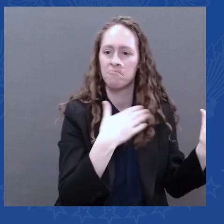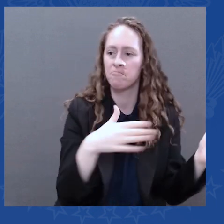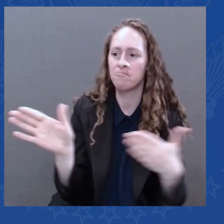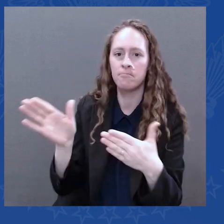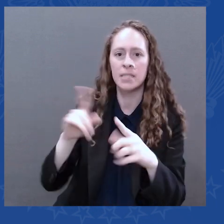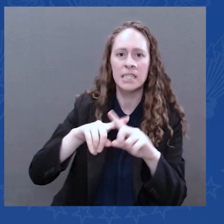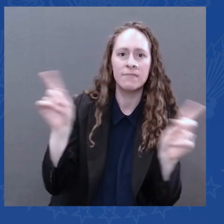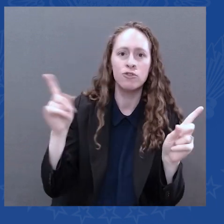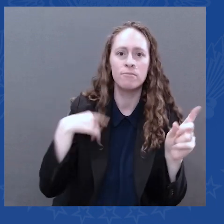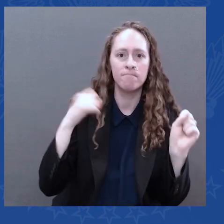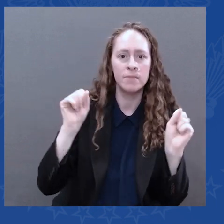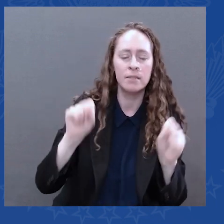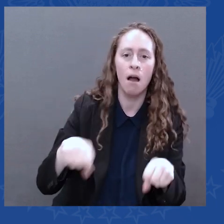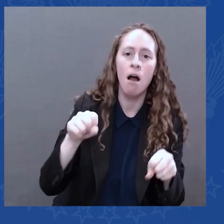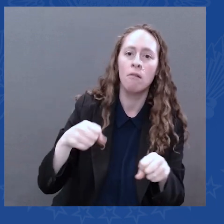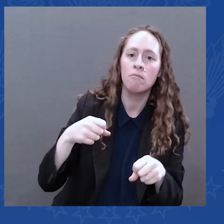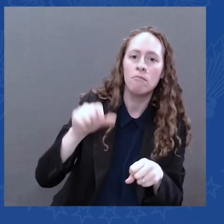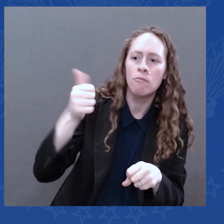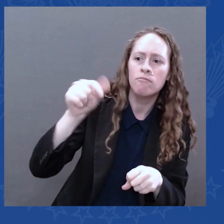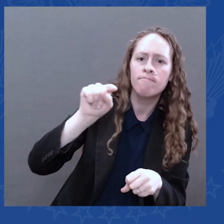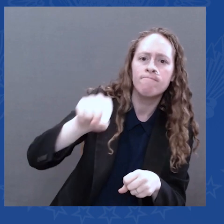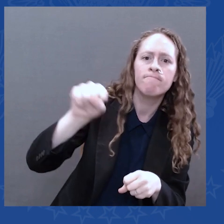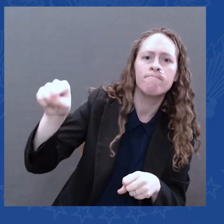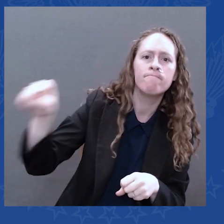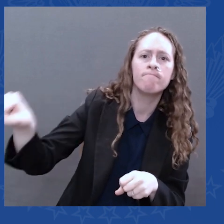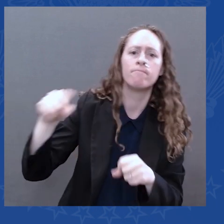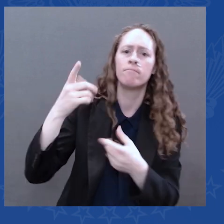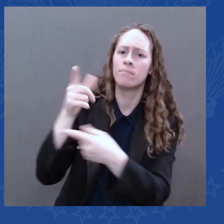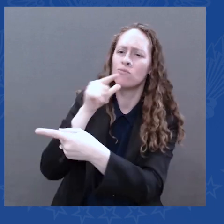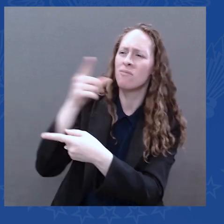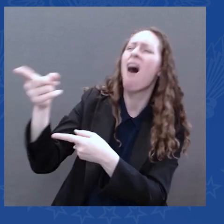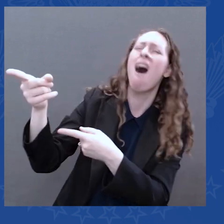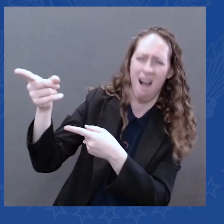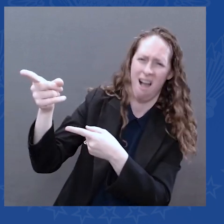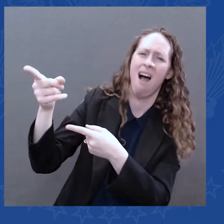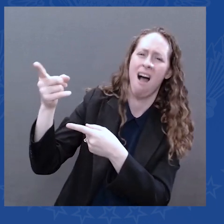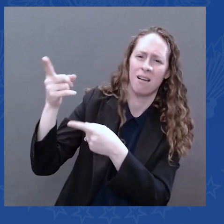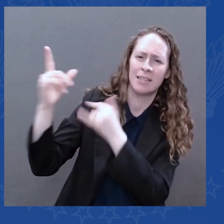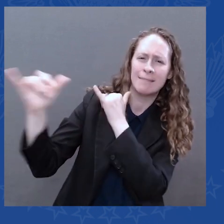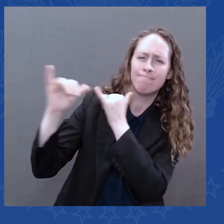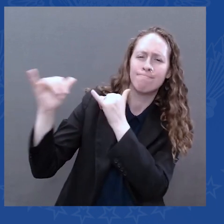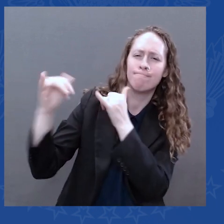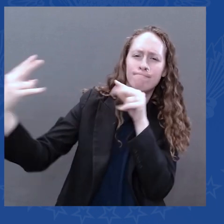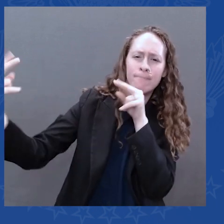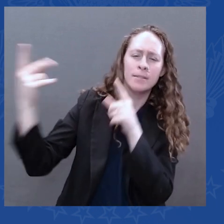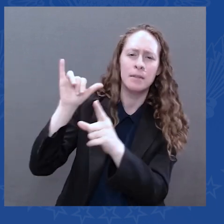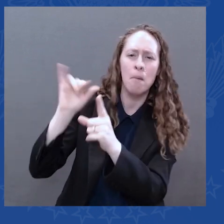and trustworthy suppliers. We need to secure our supplies not just for next winter